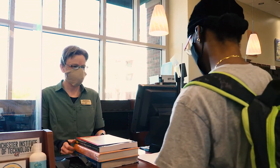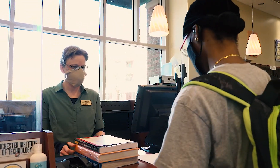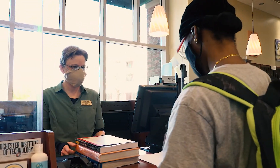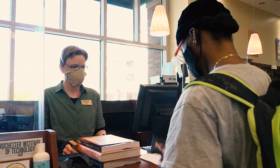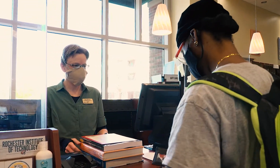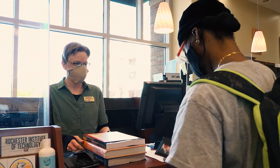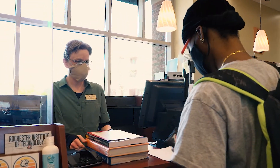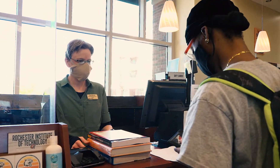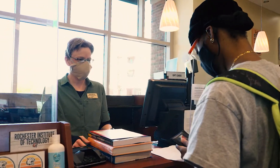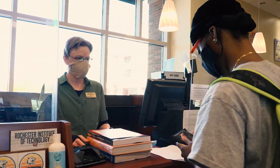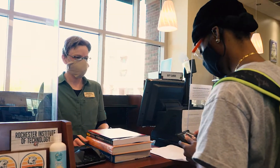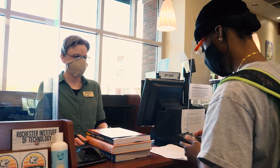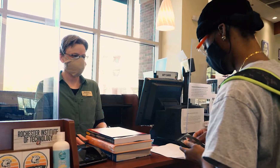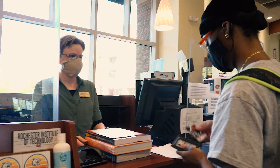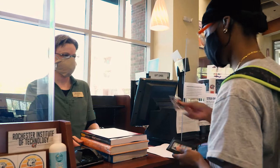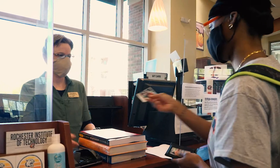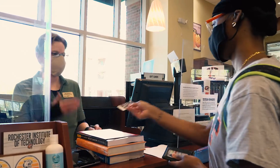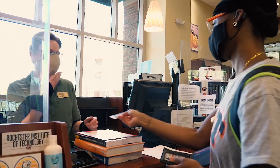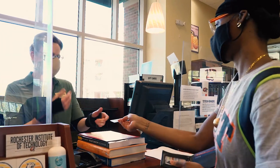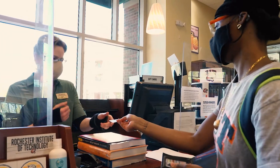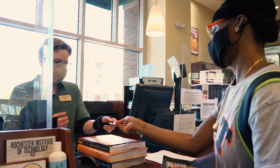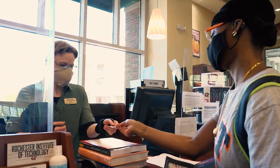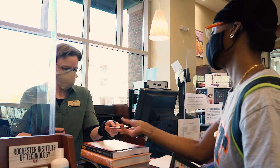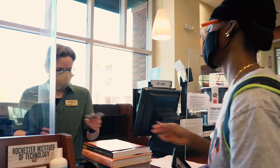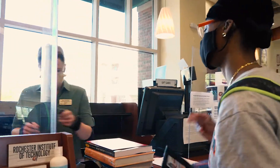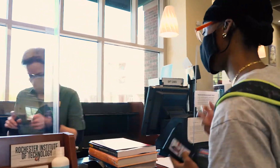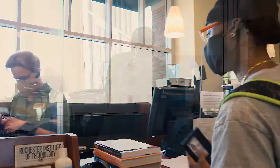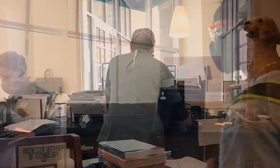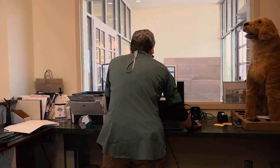SURE. OF COURSE. THANK YOU.